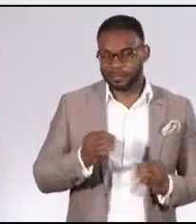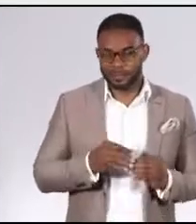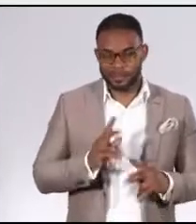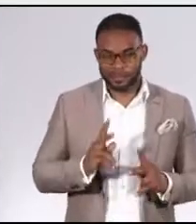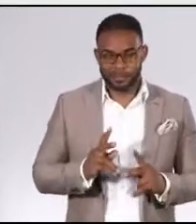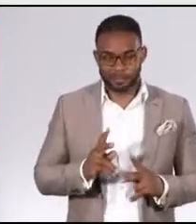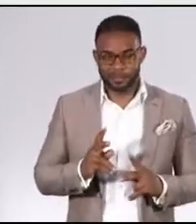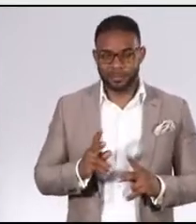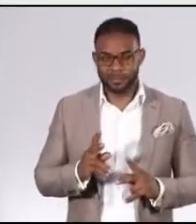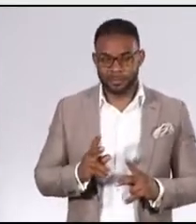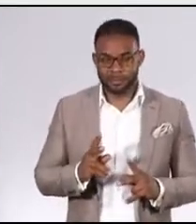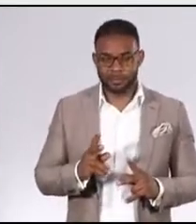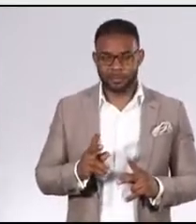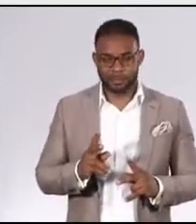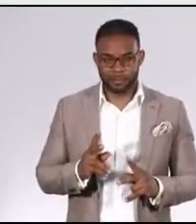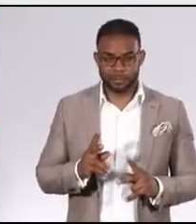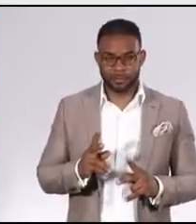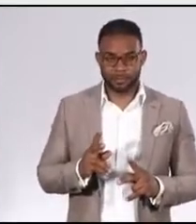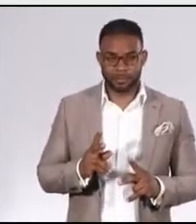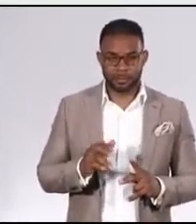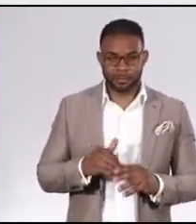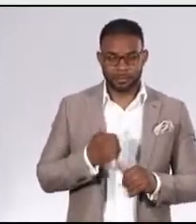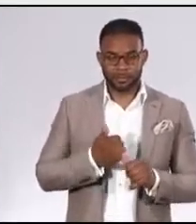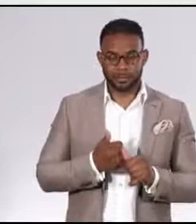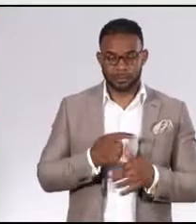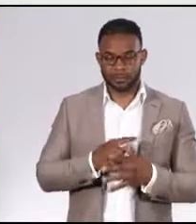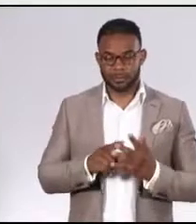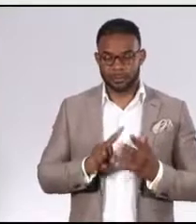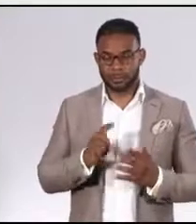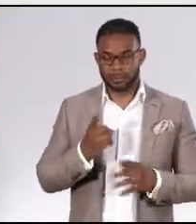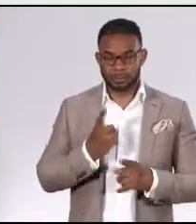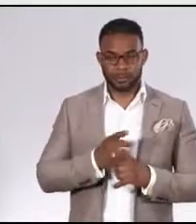a handful of people um in each of only the right ear or the left ear.